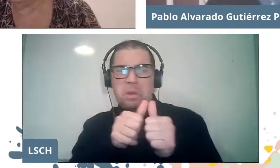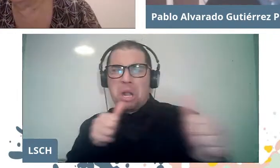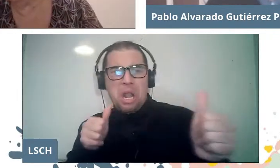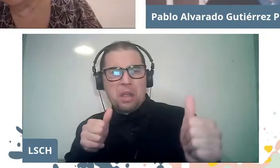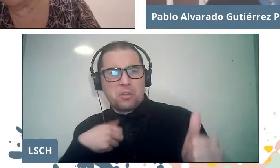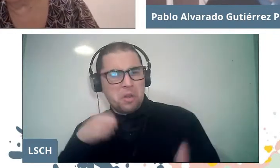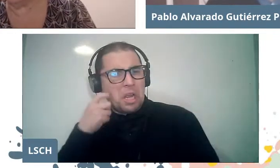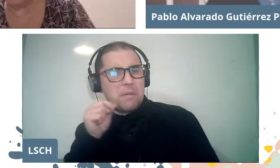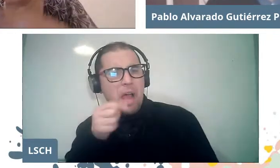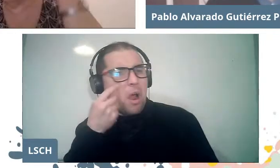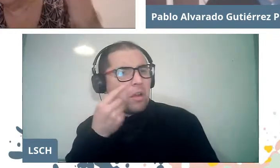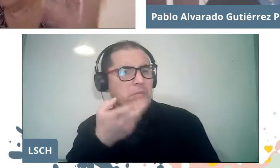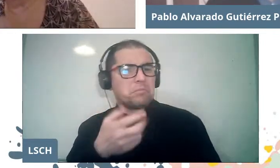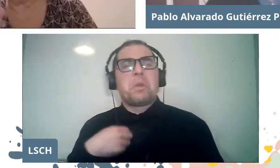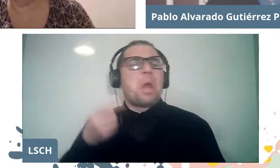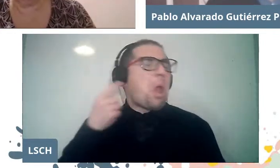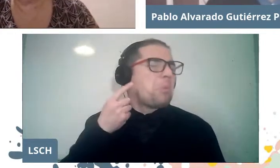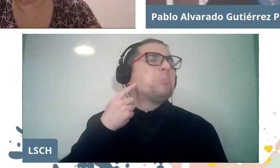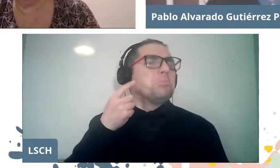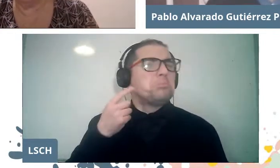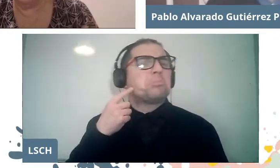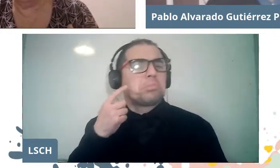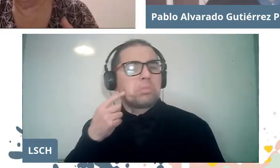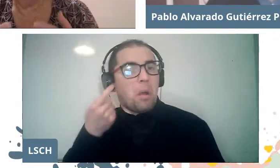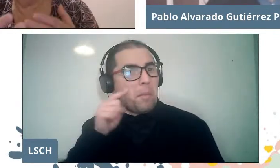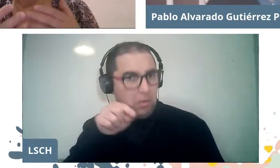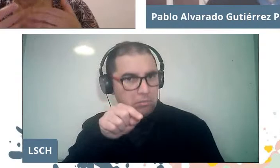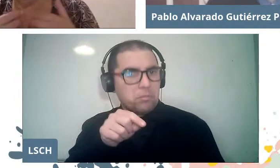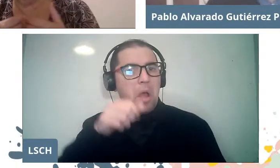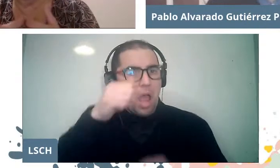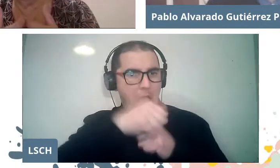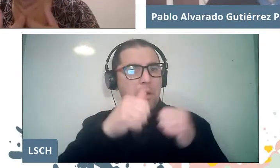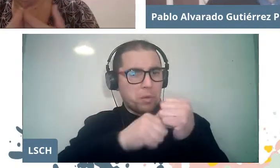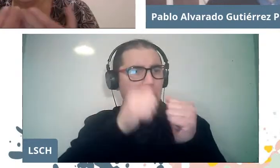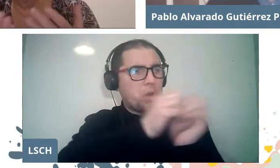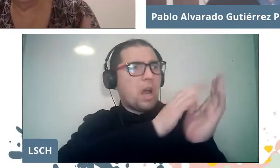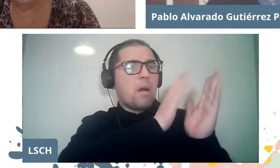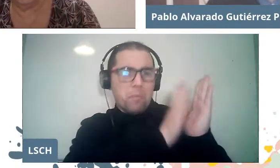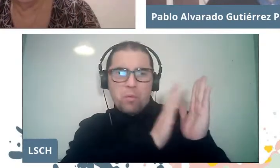Why? Because we have heard it a lot, but no, you offered angles,